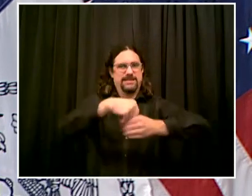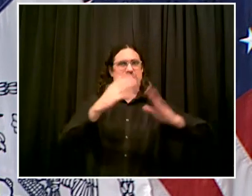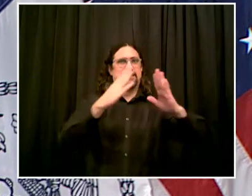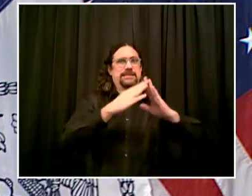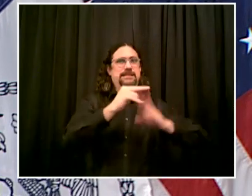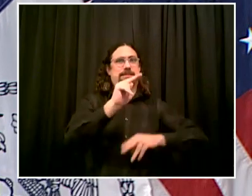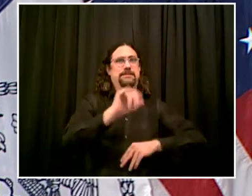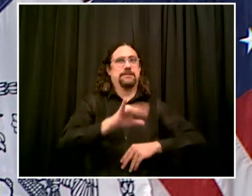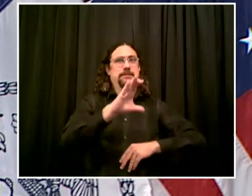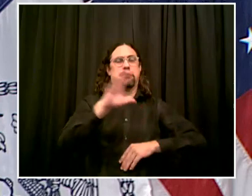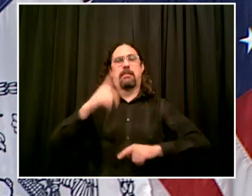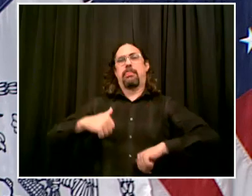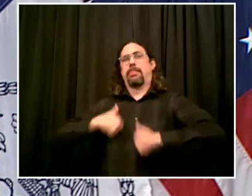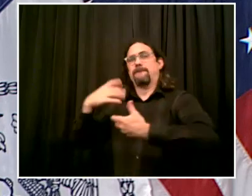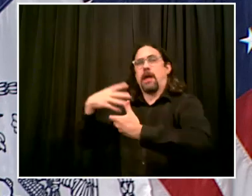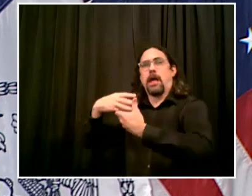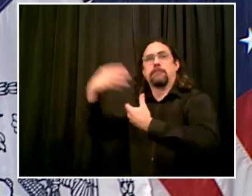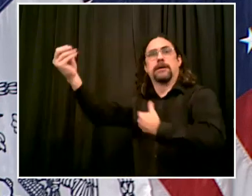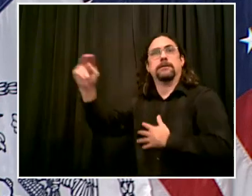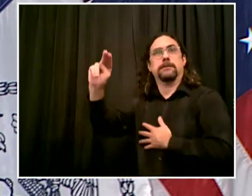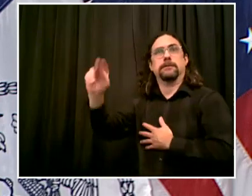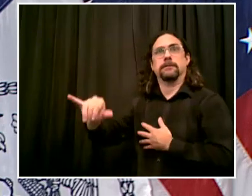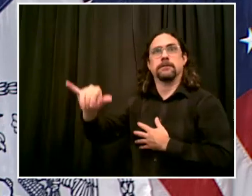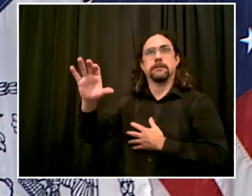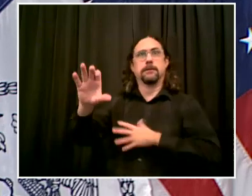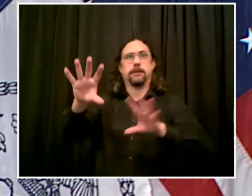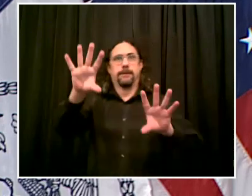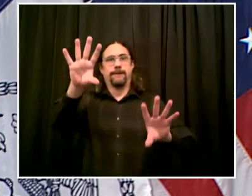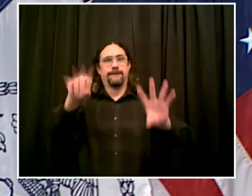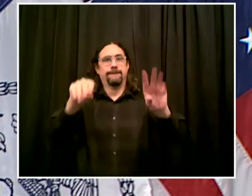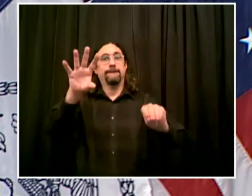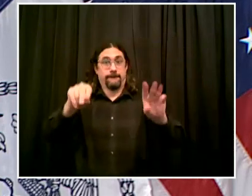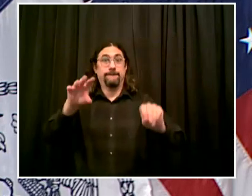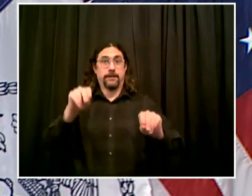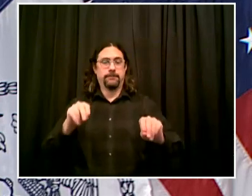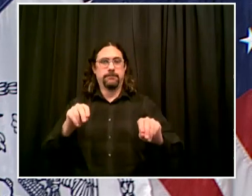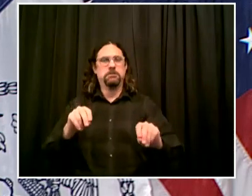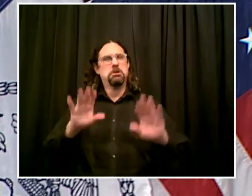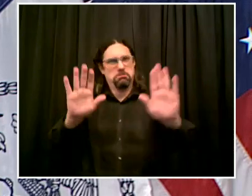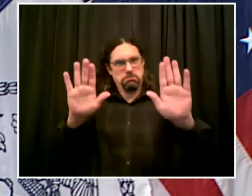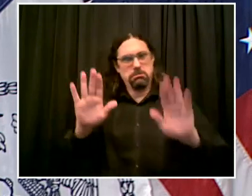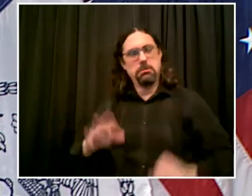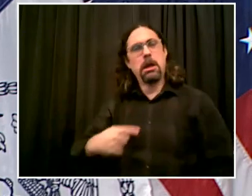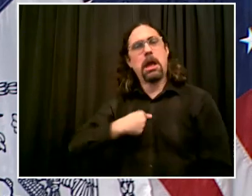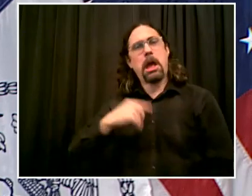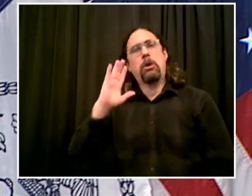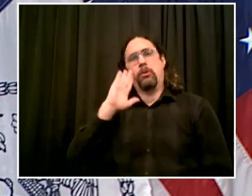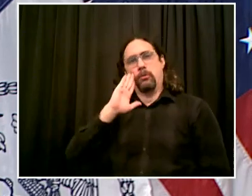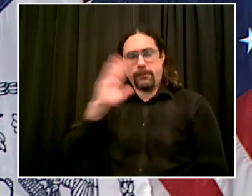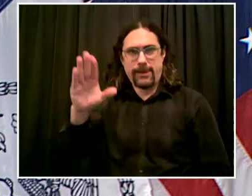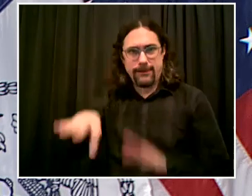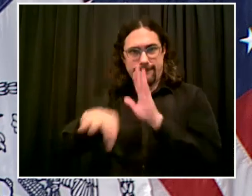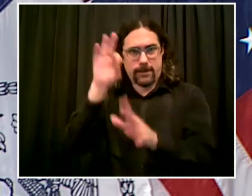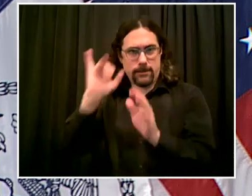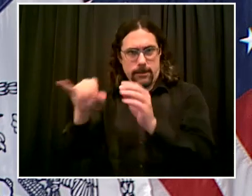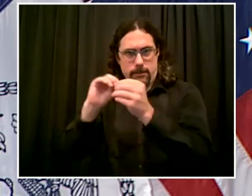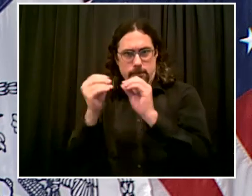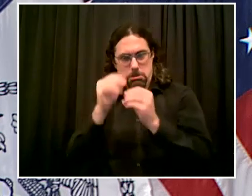WE WILL HAVE THOSE NUMBERS TODAY EVEN IF IT IS IT IS ACLOSE